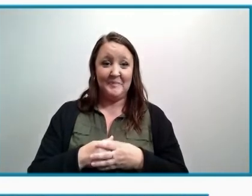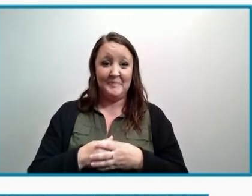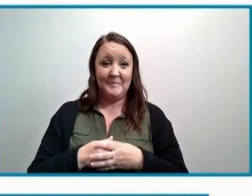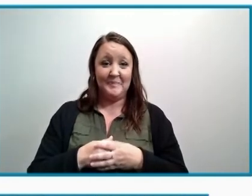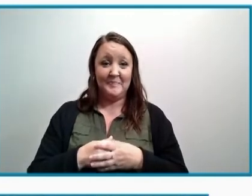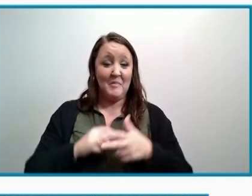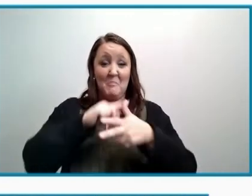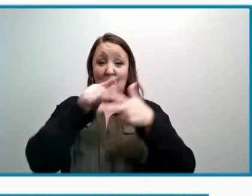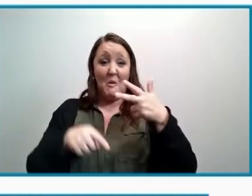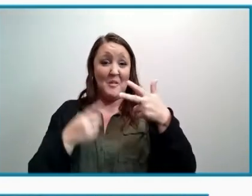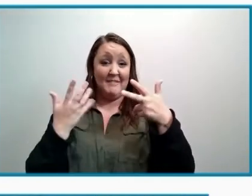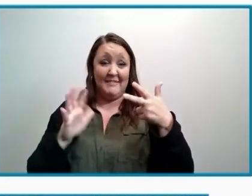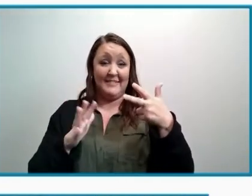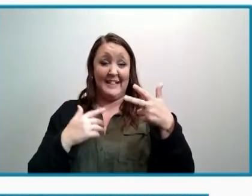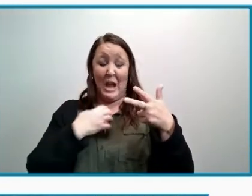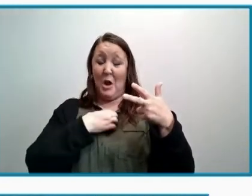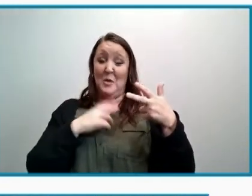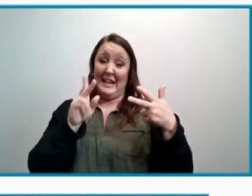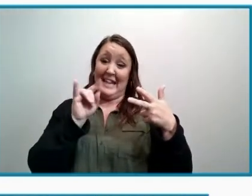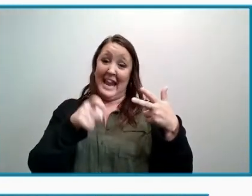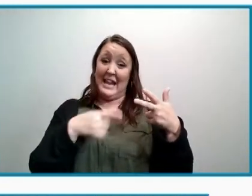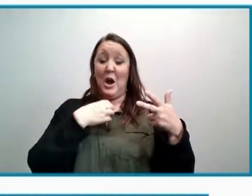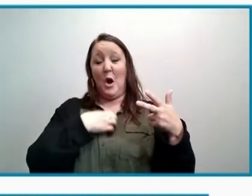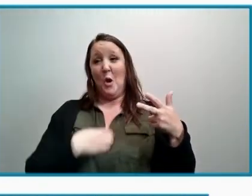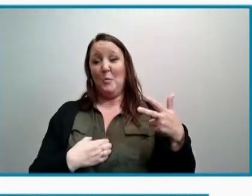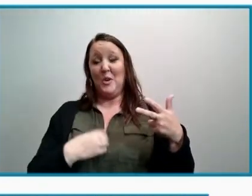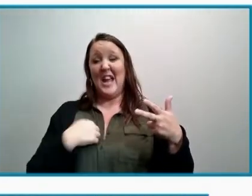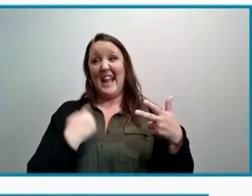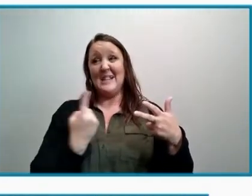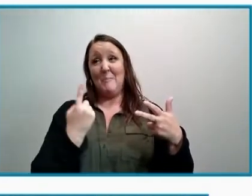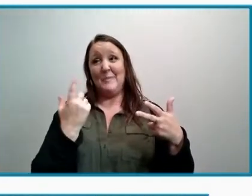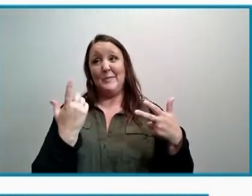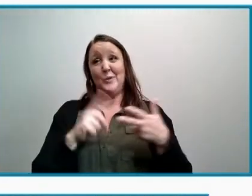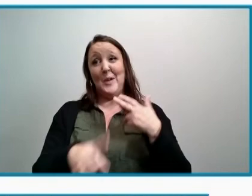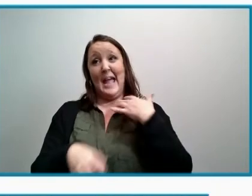I wish I had something really inspiring just to end on a button for,